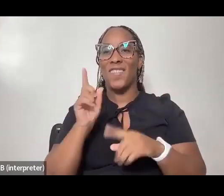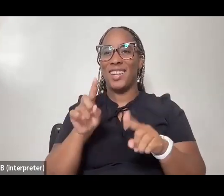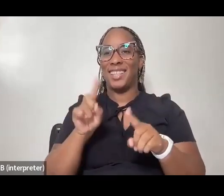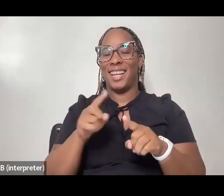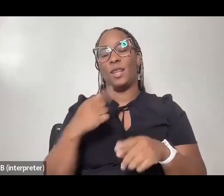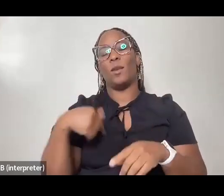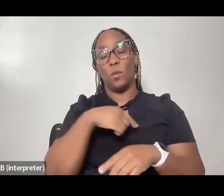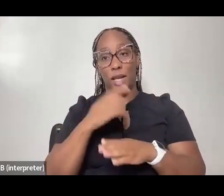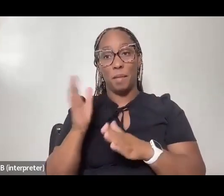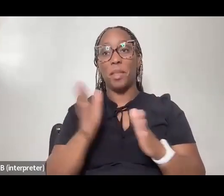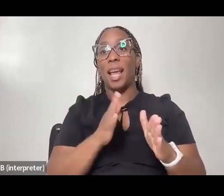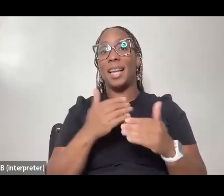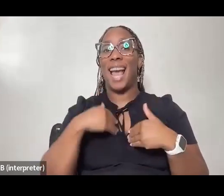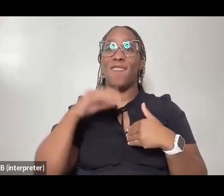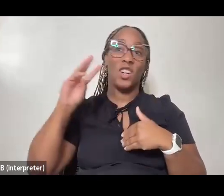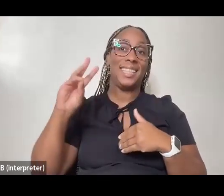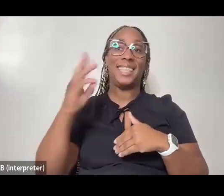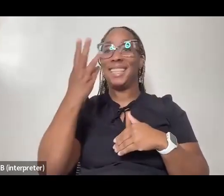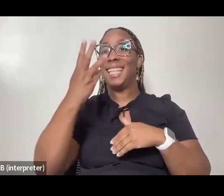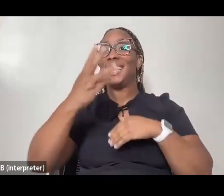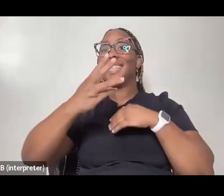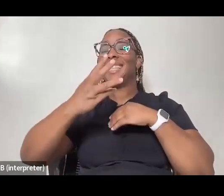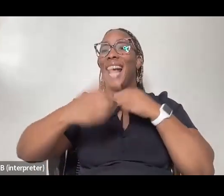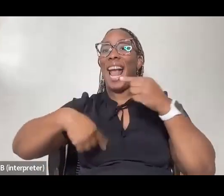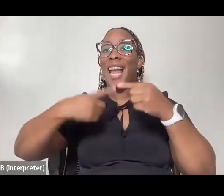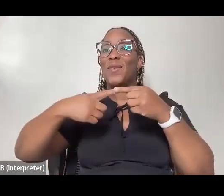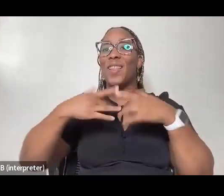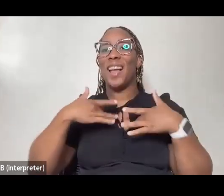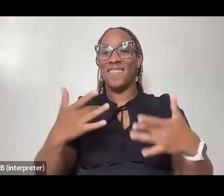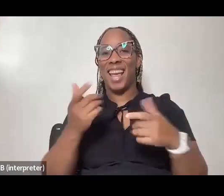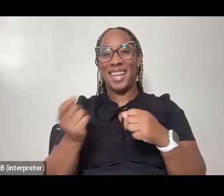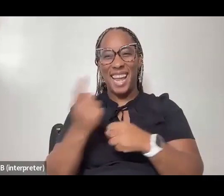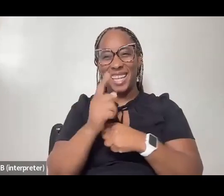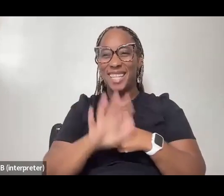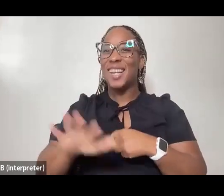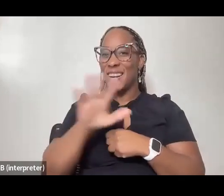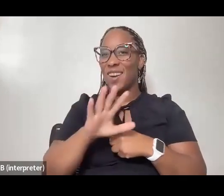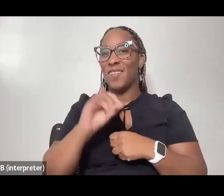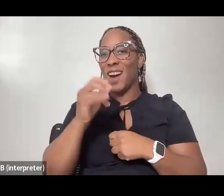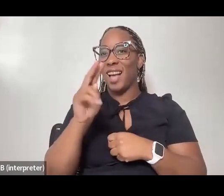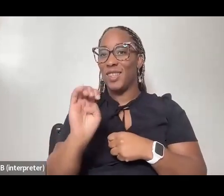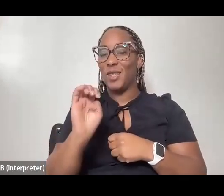We do plan on having our sixth annual event next year around the same time of year. So keep an eye out for there.